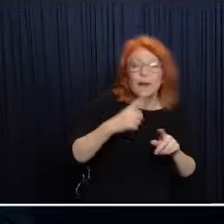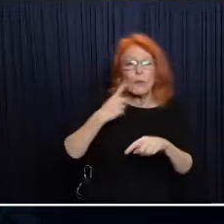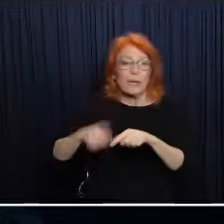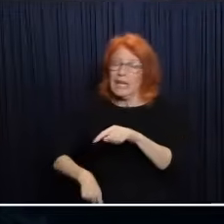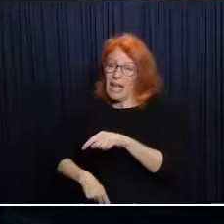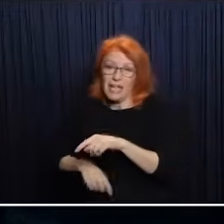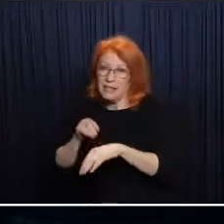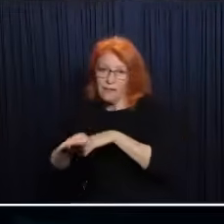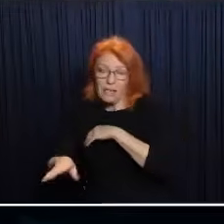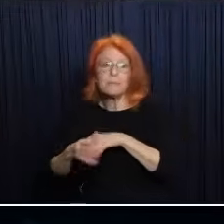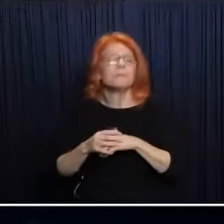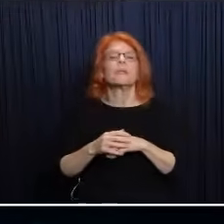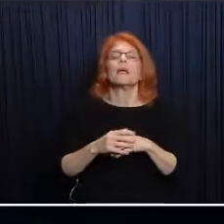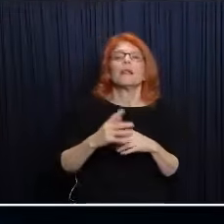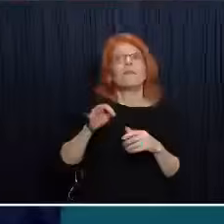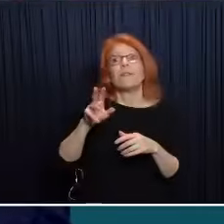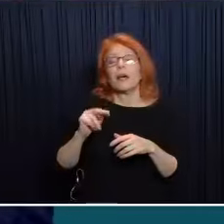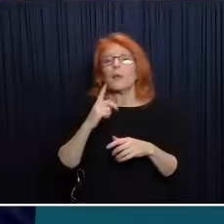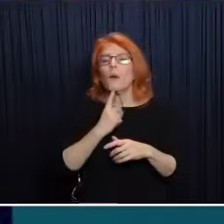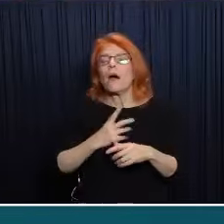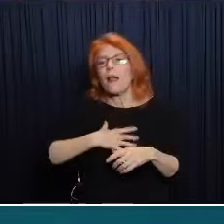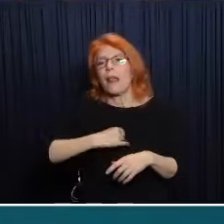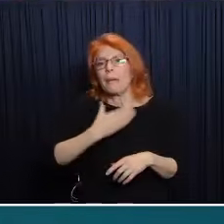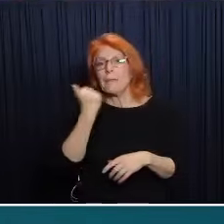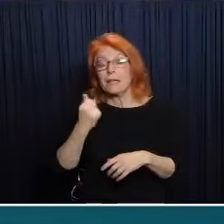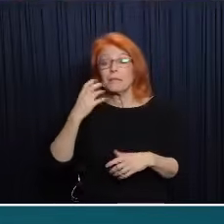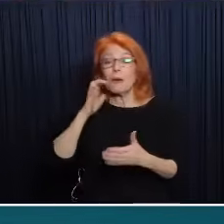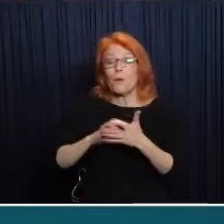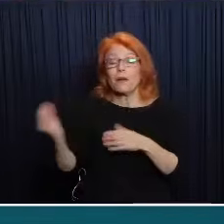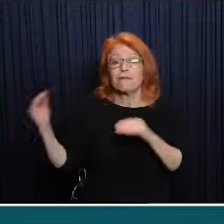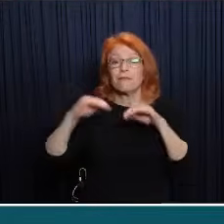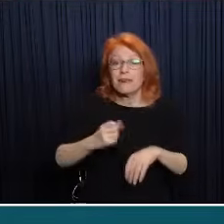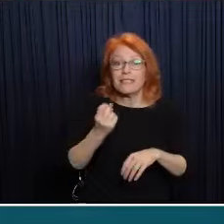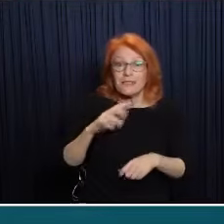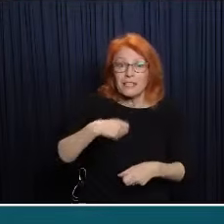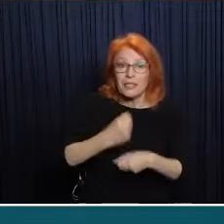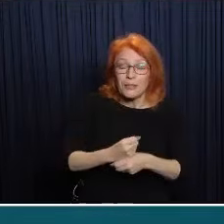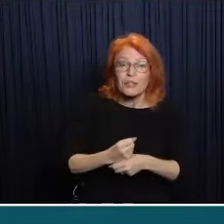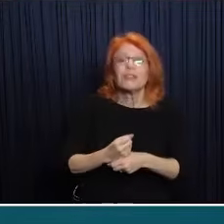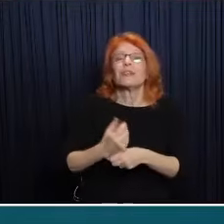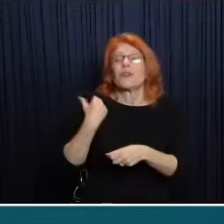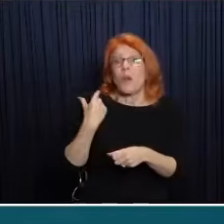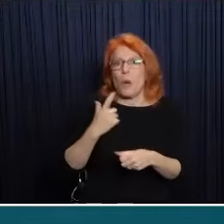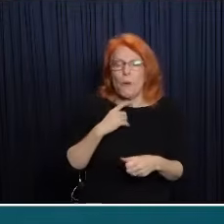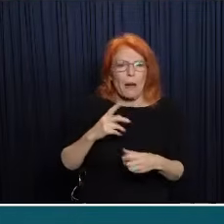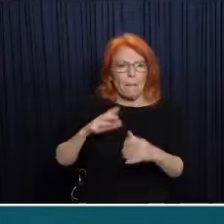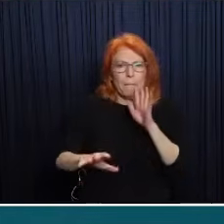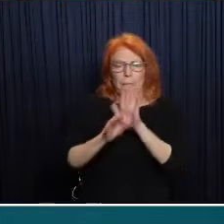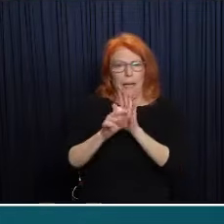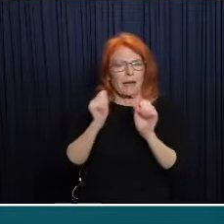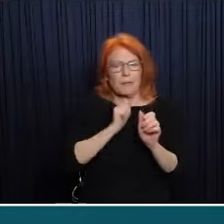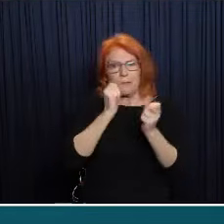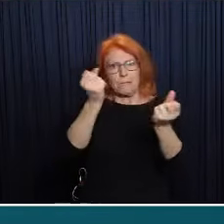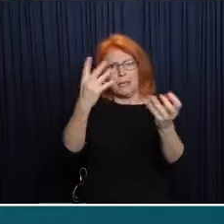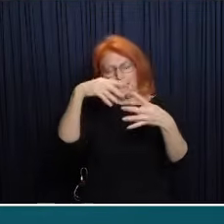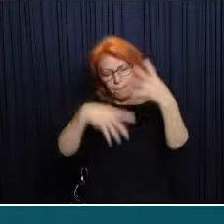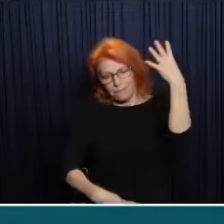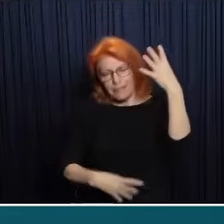CHALLENGE. MR. CHAPLIK, I GET THE FUN ONE.